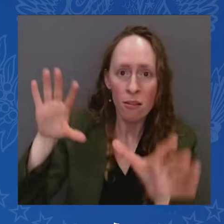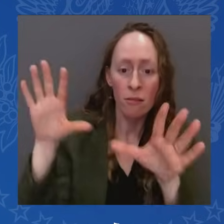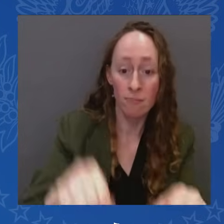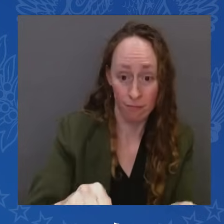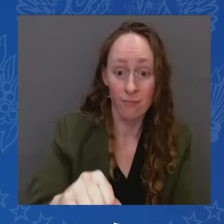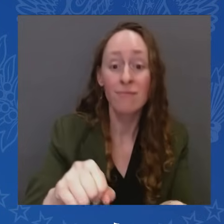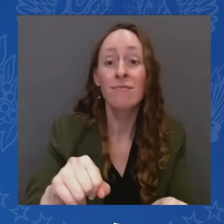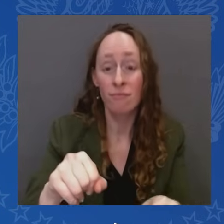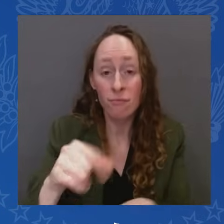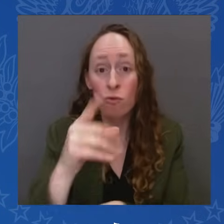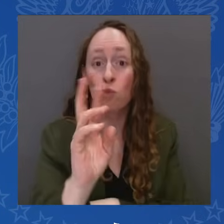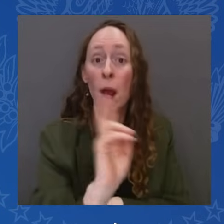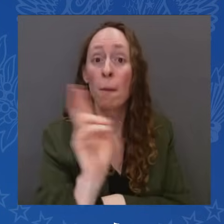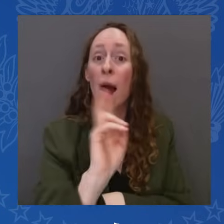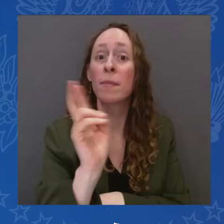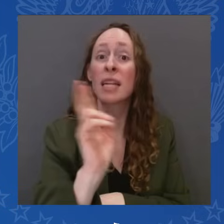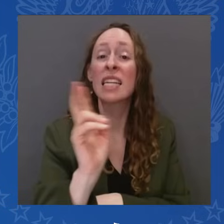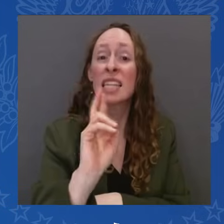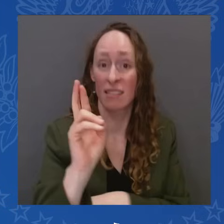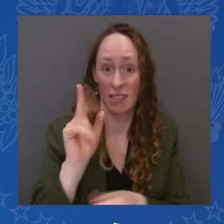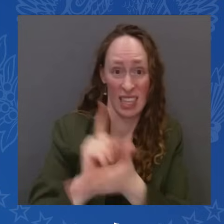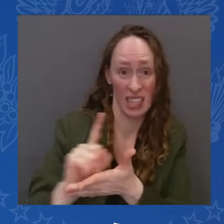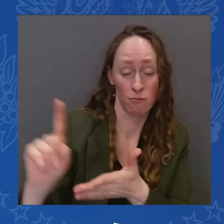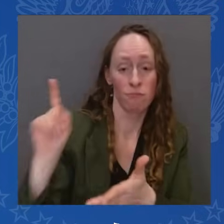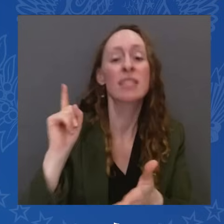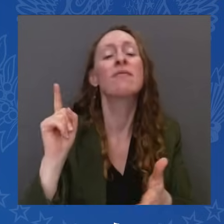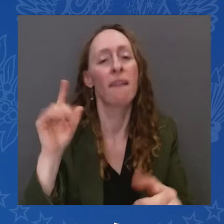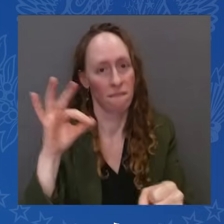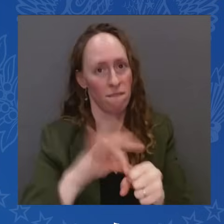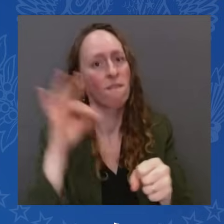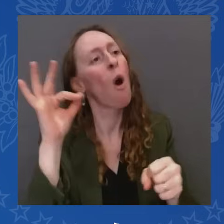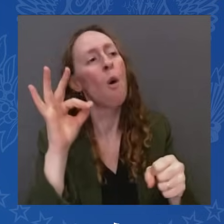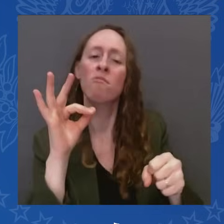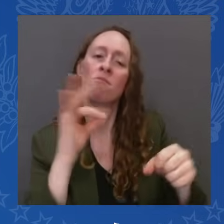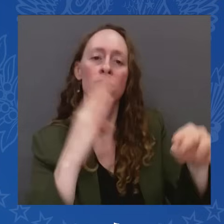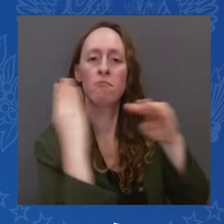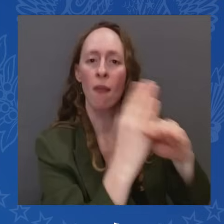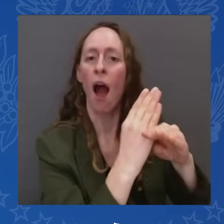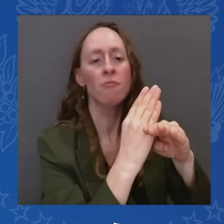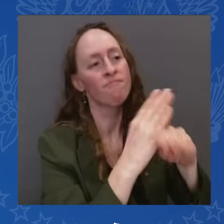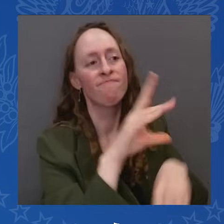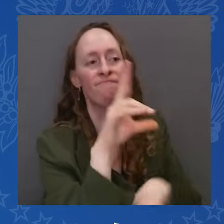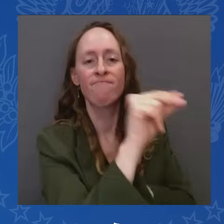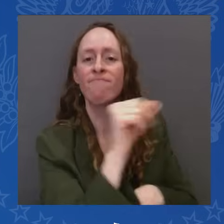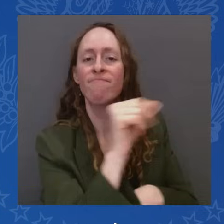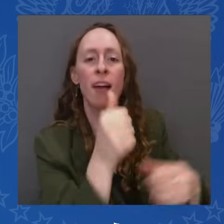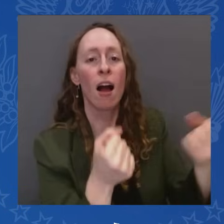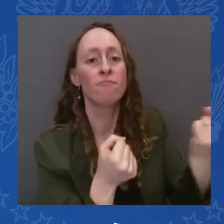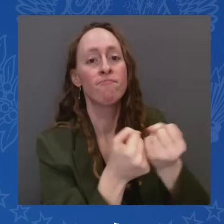The host of a Kremlin-run show literally said, and I quote, "Well done, Republicans!